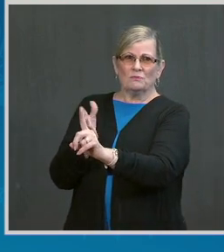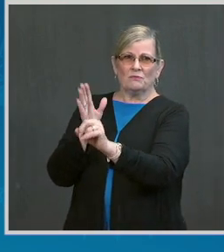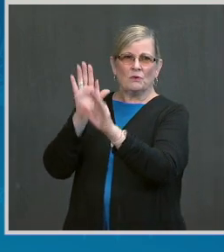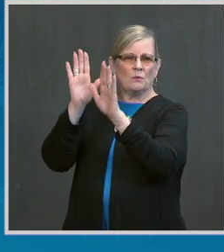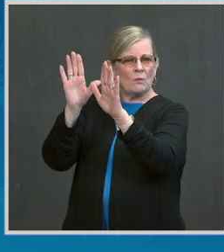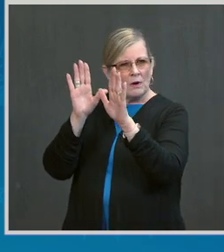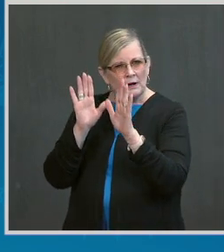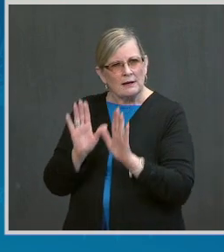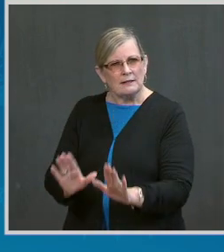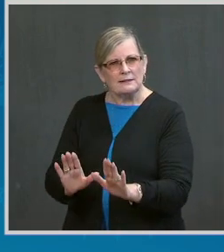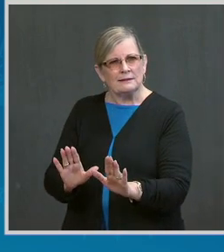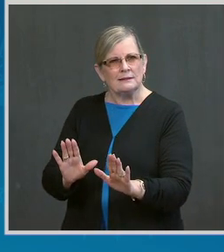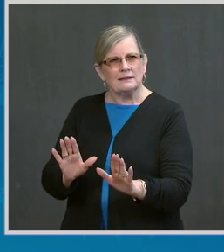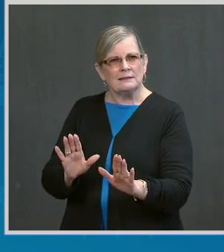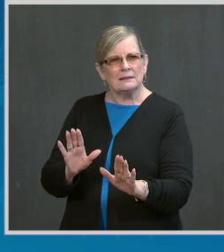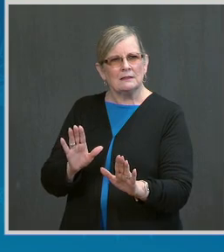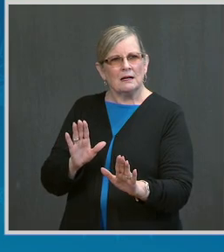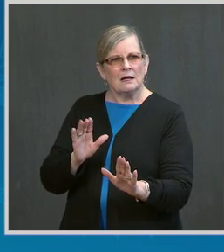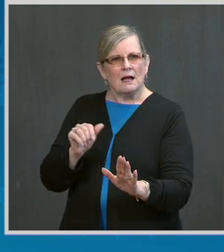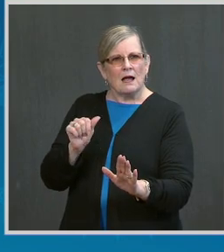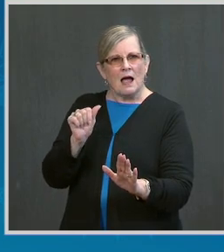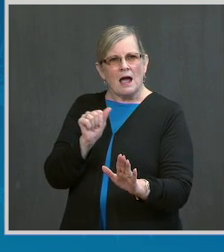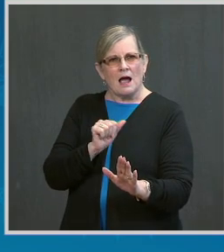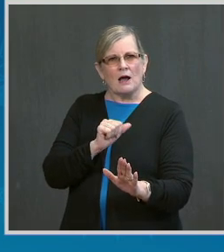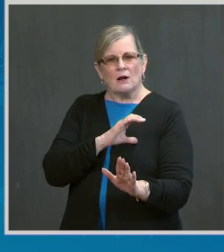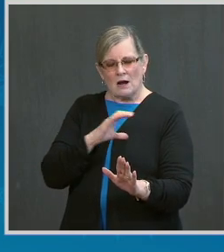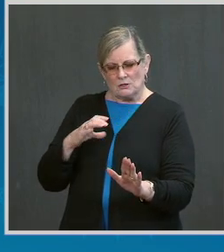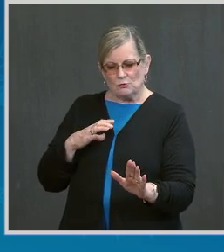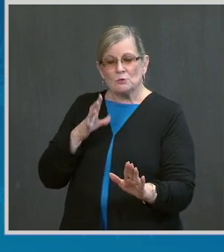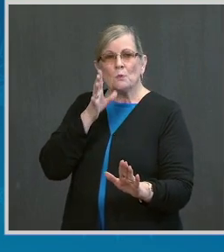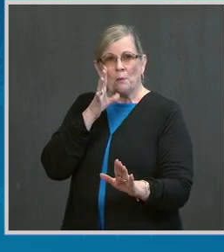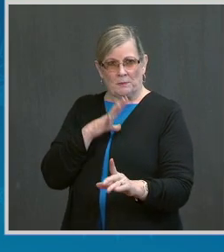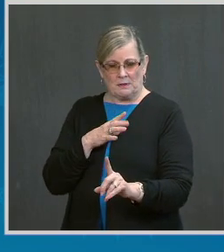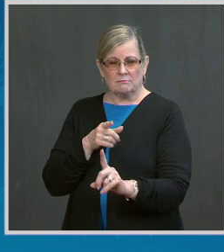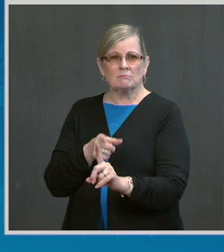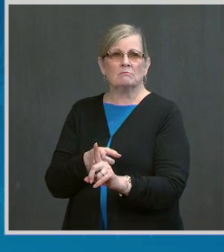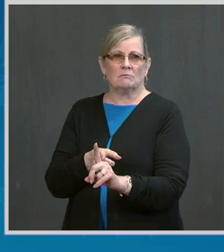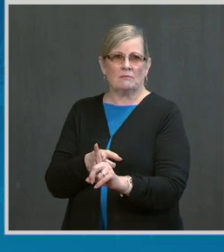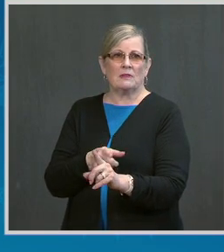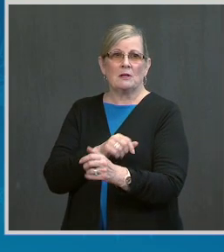the congresswoman from New York, Congress passed the COVID-19 Hate Crimes Act.